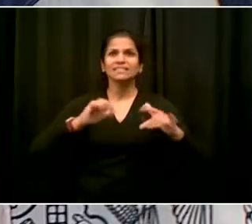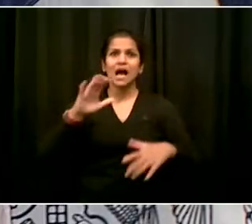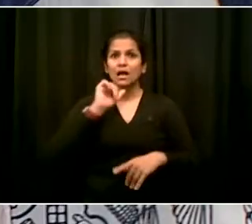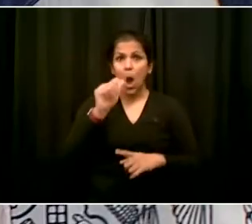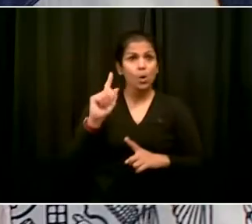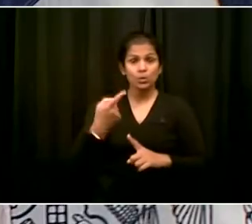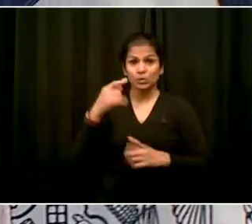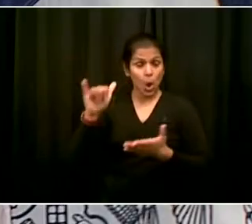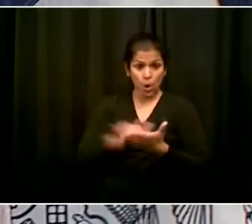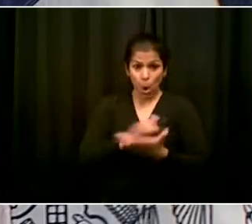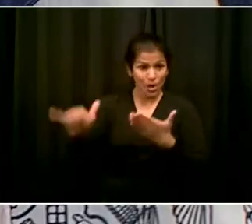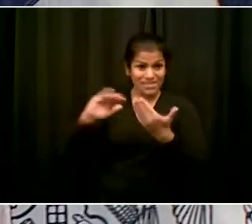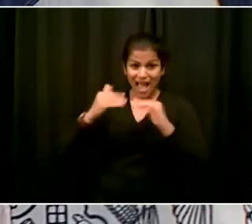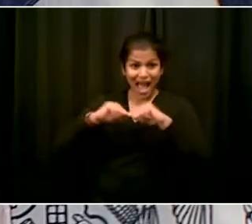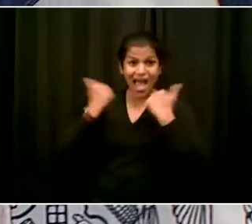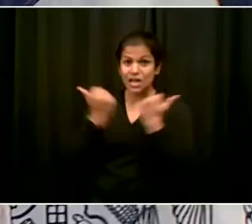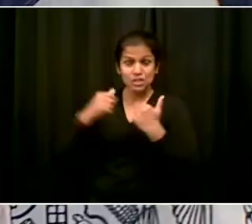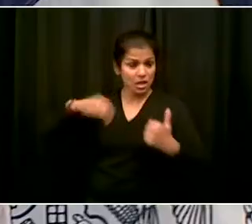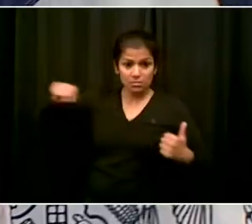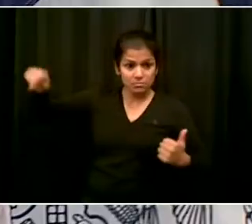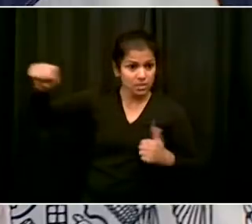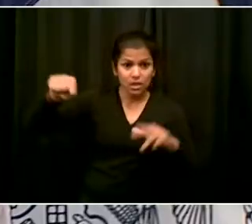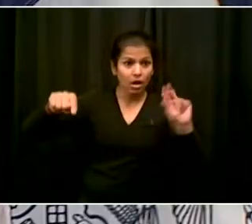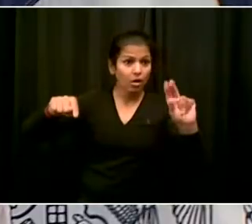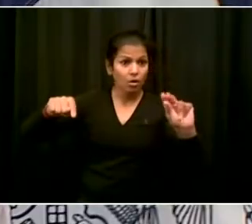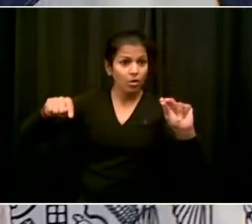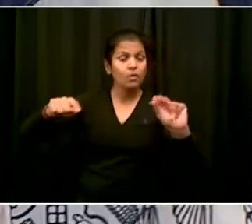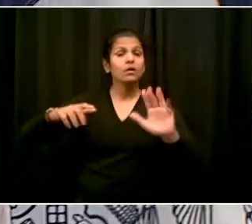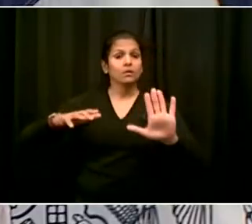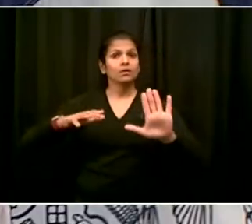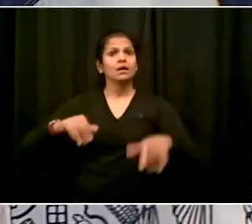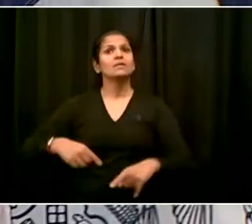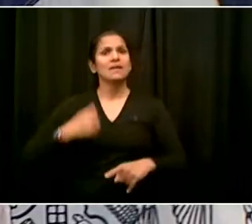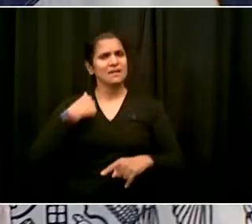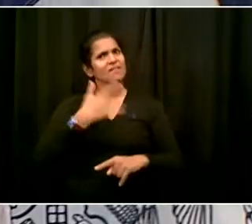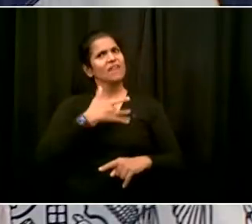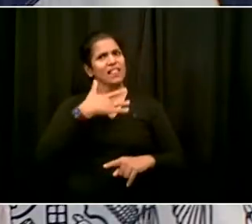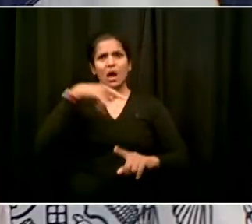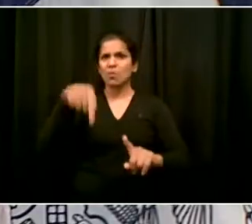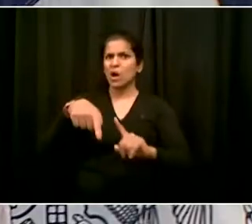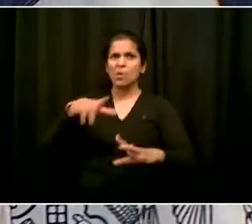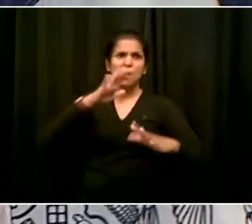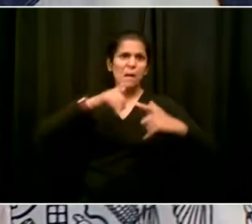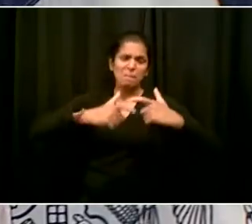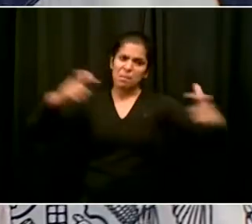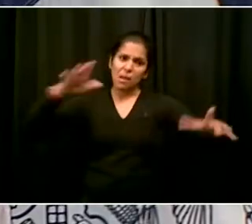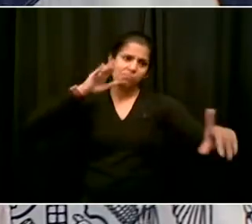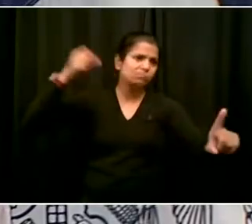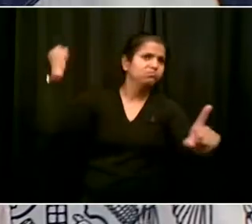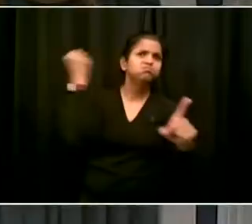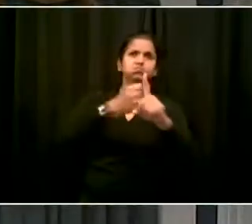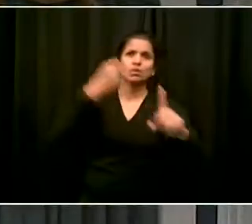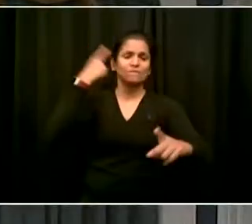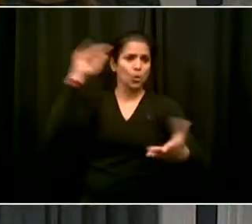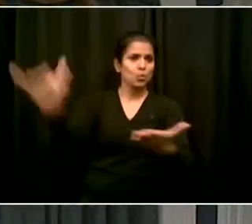TO SPUR R ON T TE H CREATION OF A LOT OF JOBS IN THE CITY IN THE PRIVATE SECTOR. SO WHAT IS NOT BUILT TO BE A CITY AGENCY, IT IS BUILT TO BE